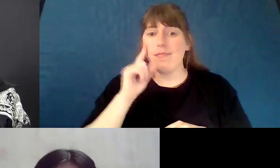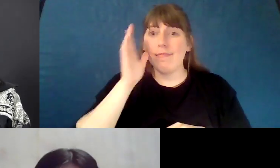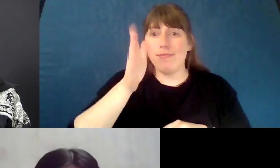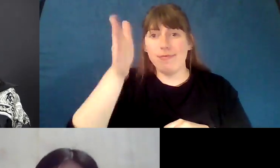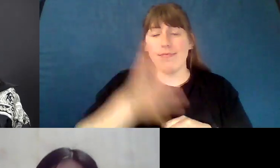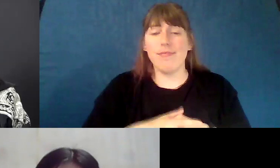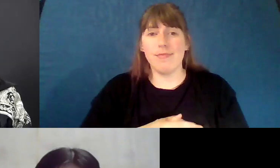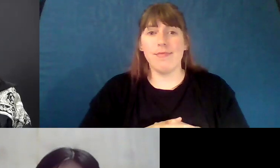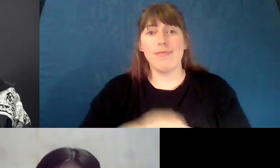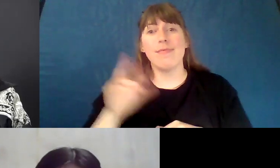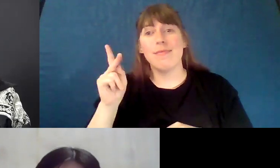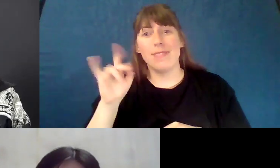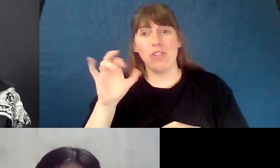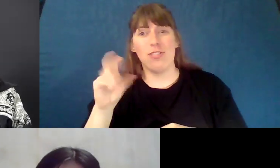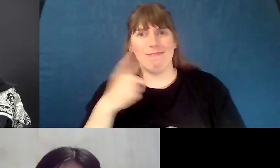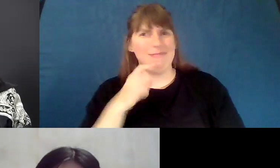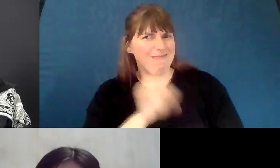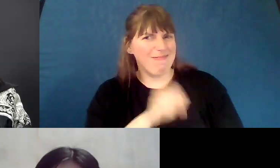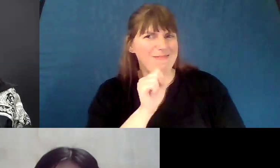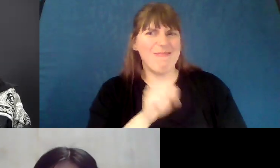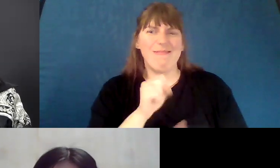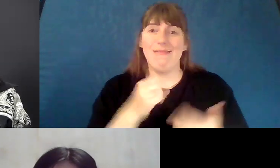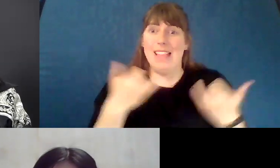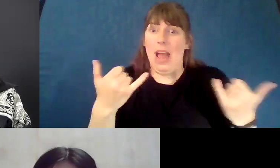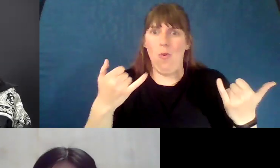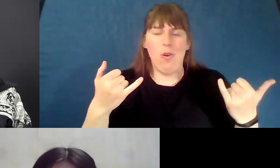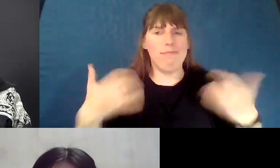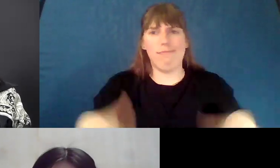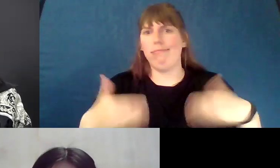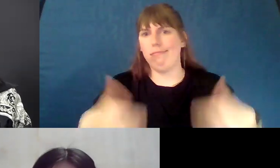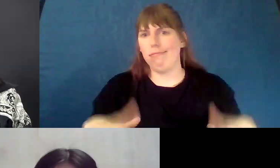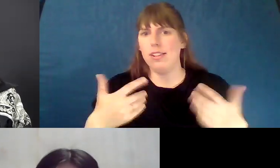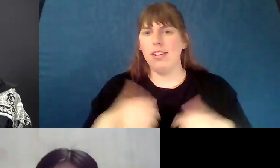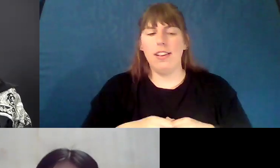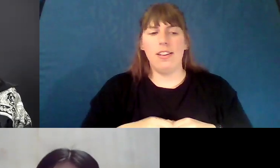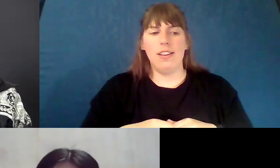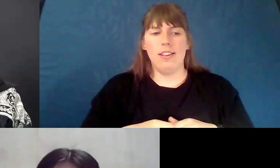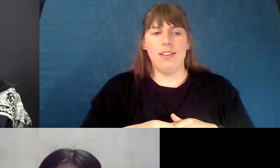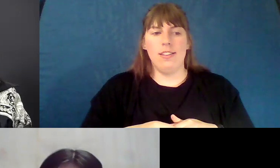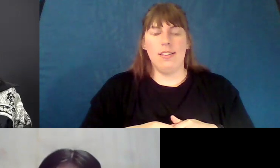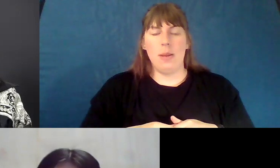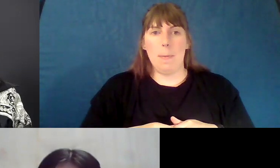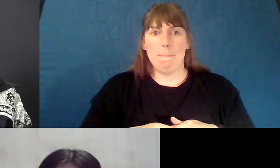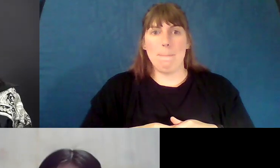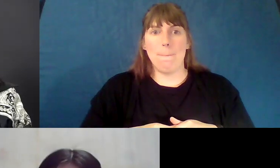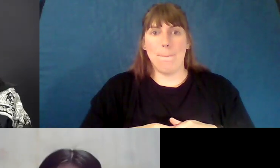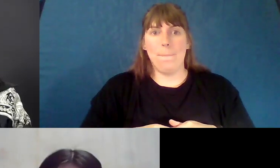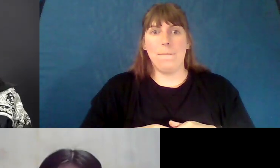Yeah, and especially during a time right now, where, when we were working with our